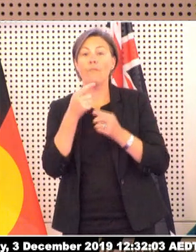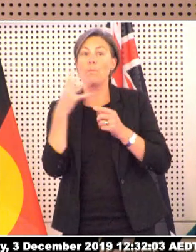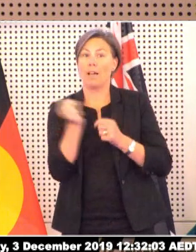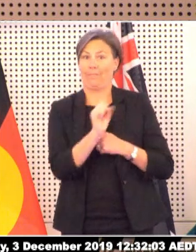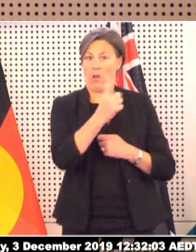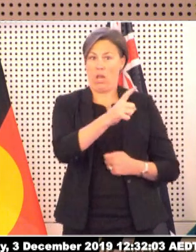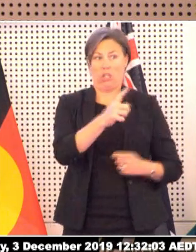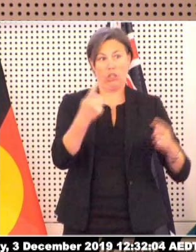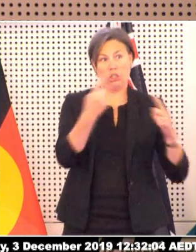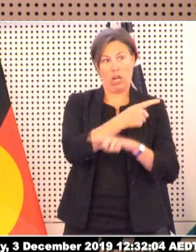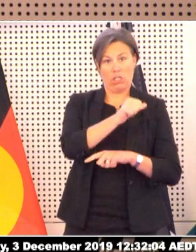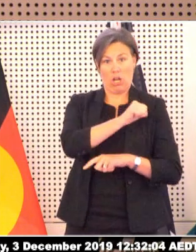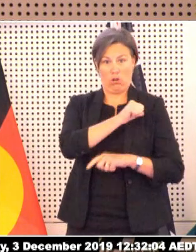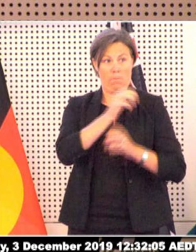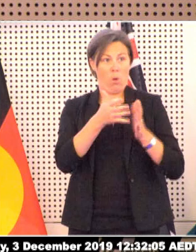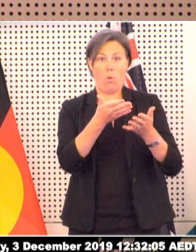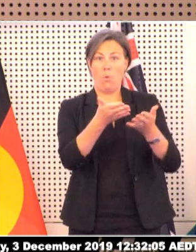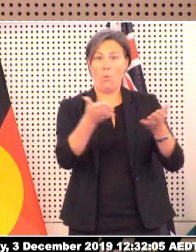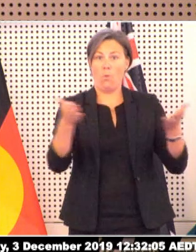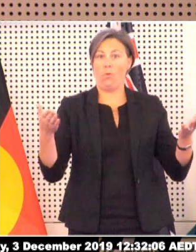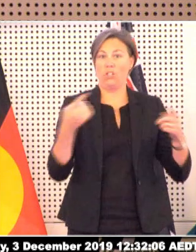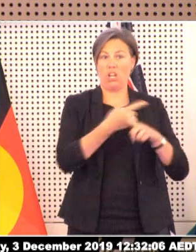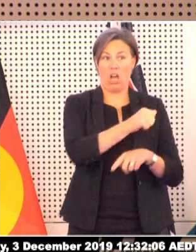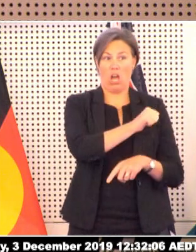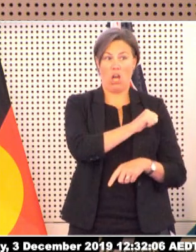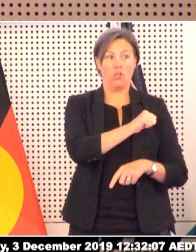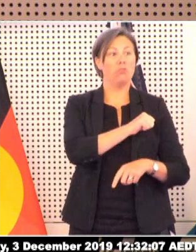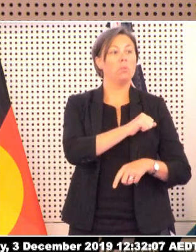within the broader community that in turn drives political change.